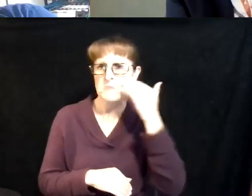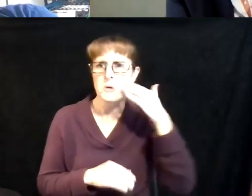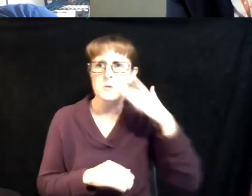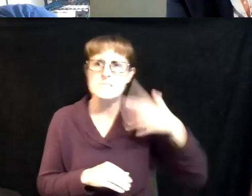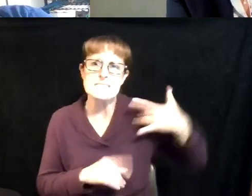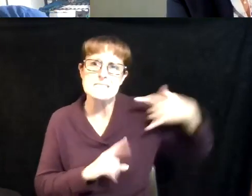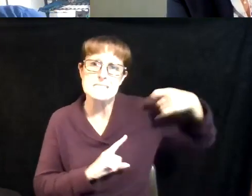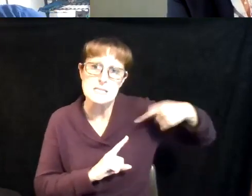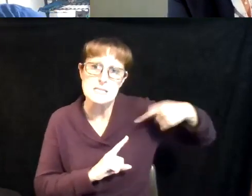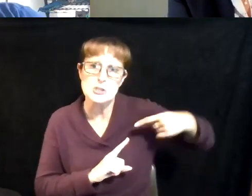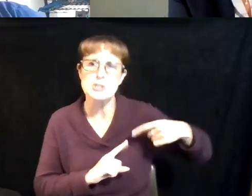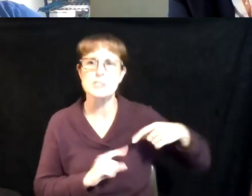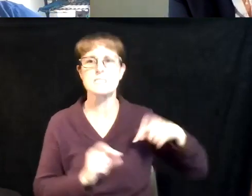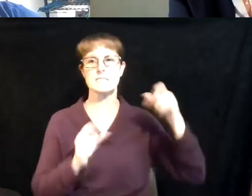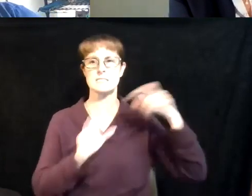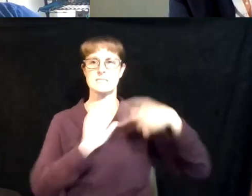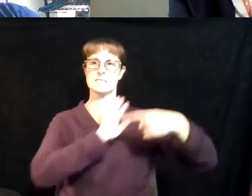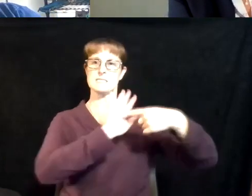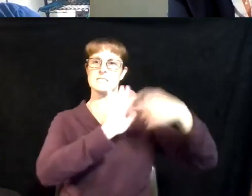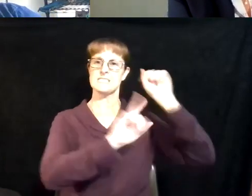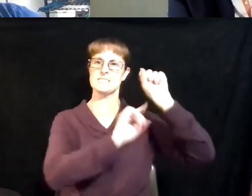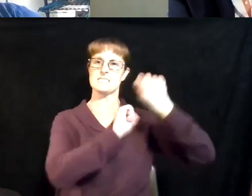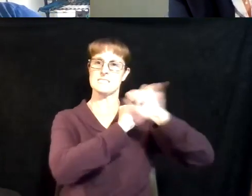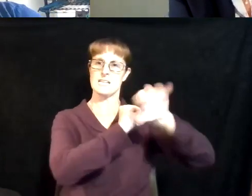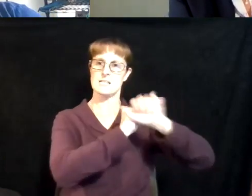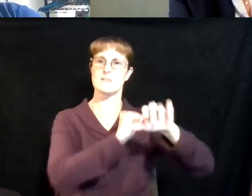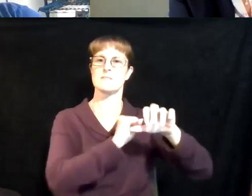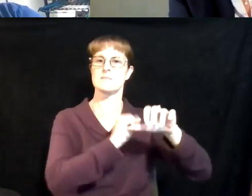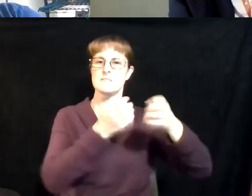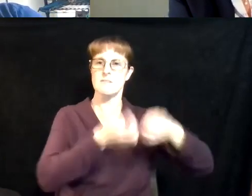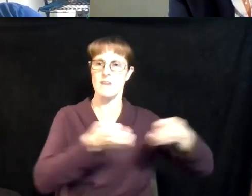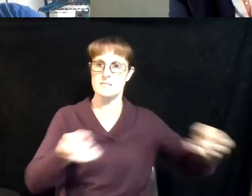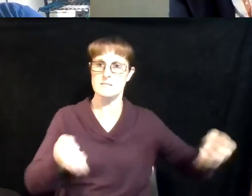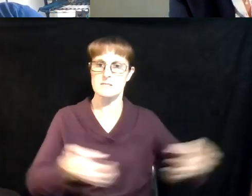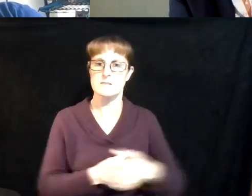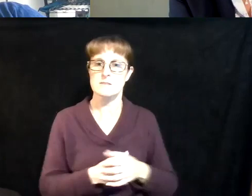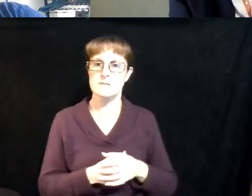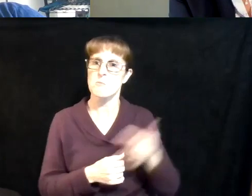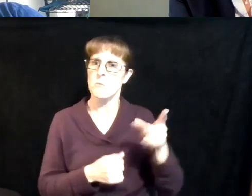which were used in the design of SIBIS, considered novel and technologically efficient.